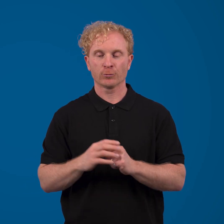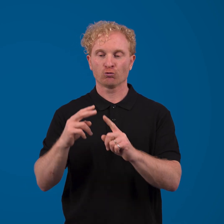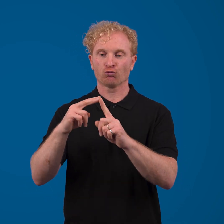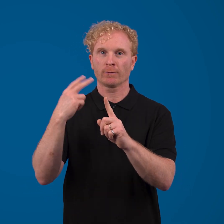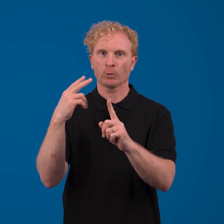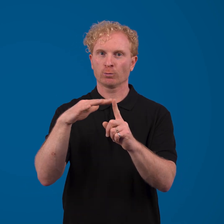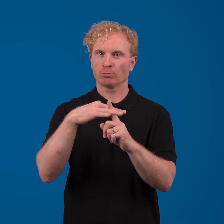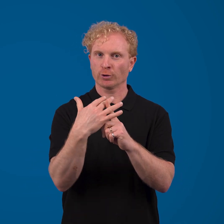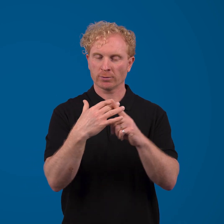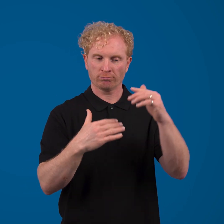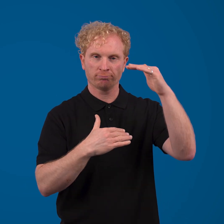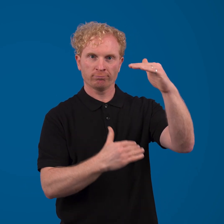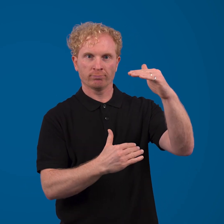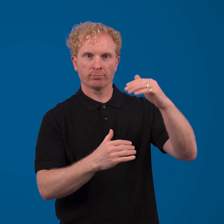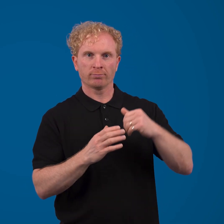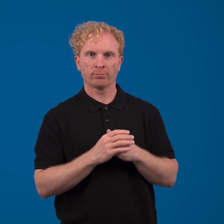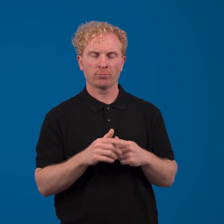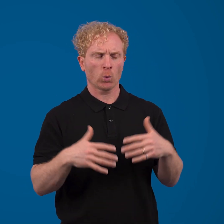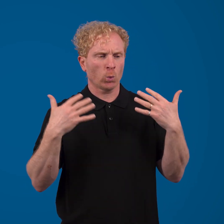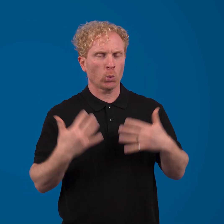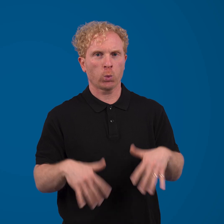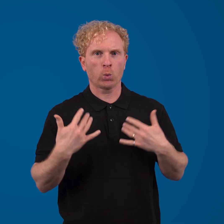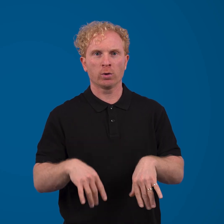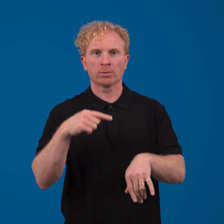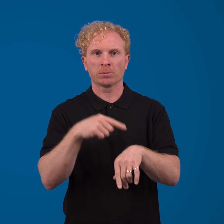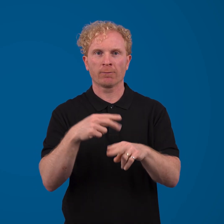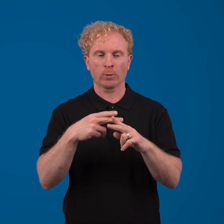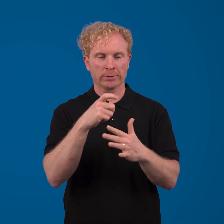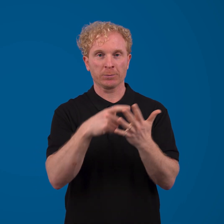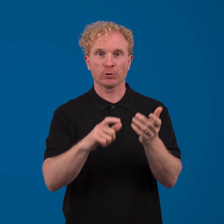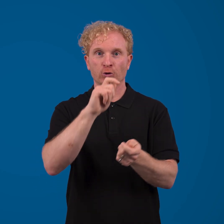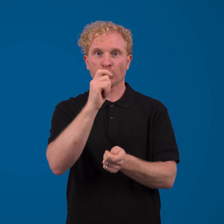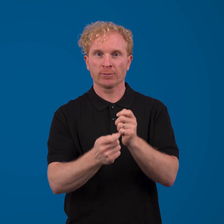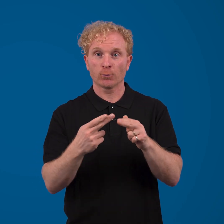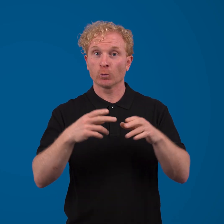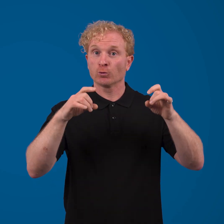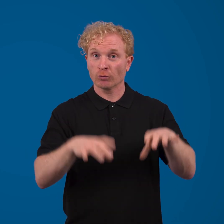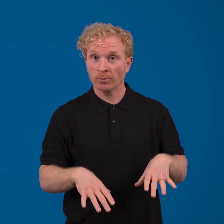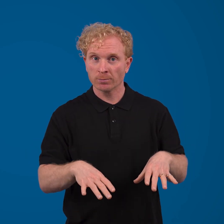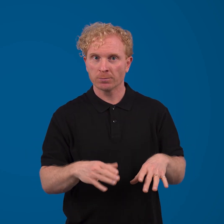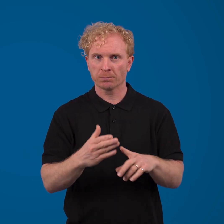Review Context It is an extraordinary time for disability reform for Australia,